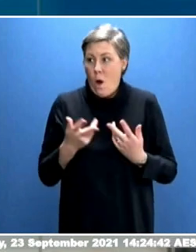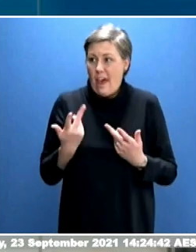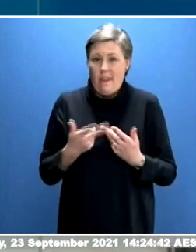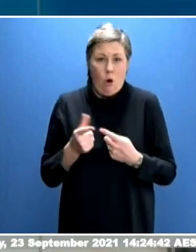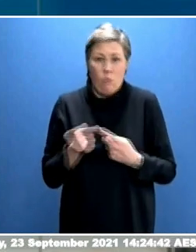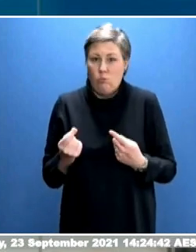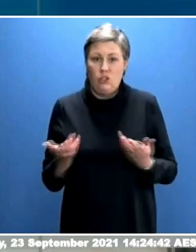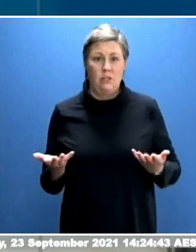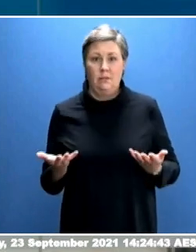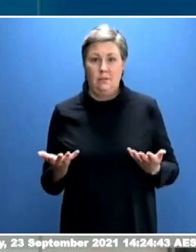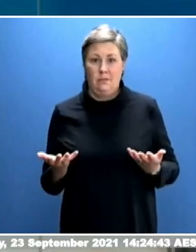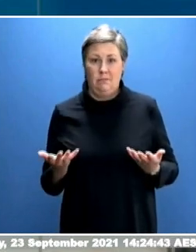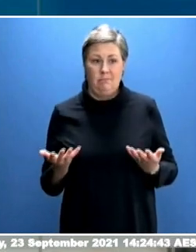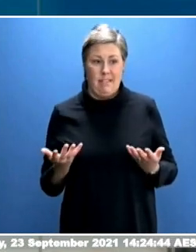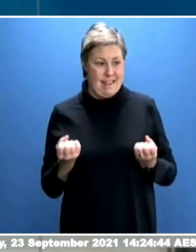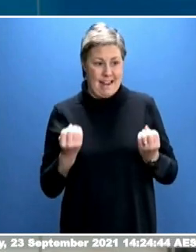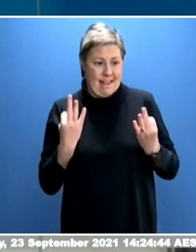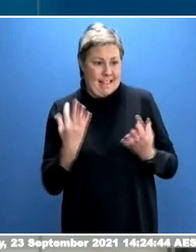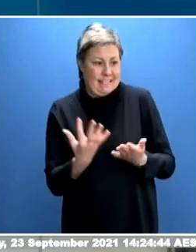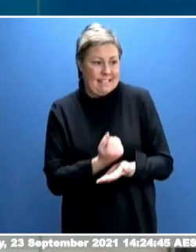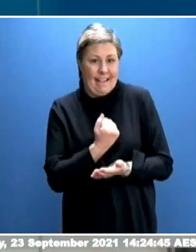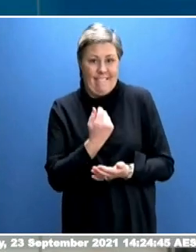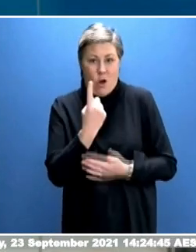other feasible and safe option.